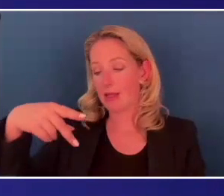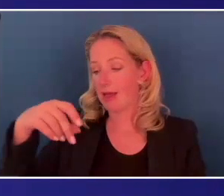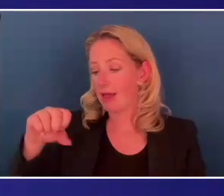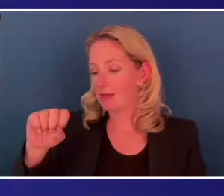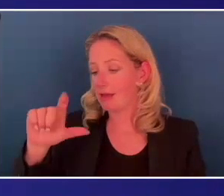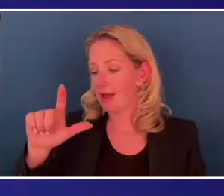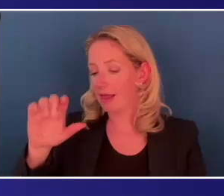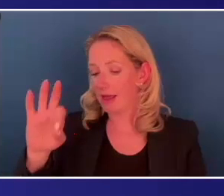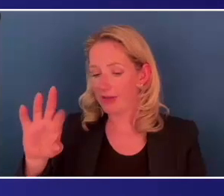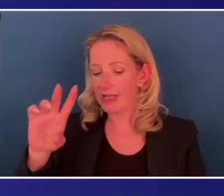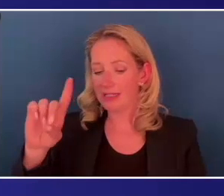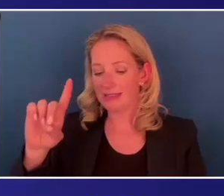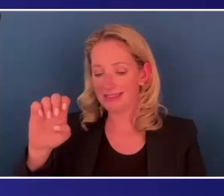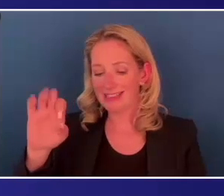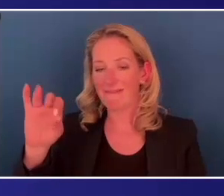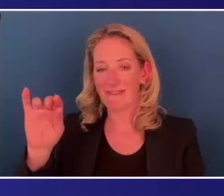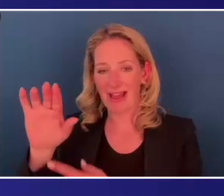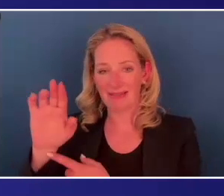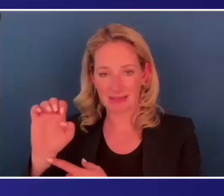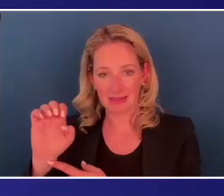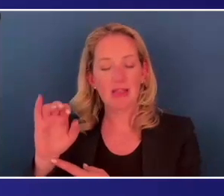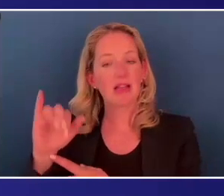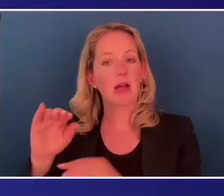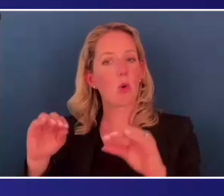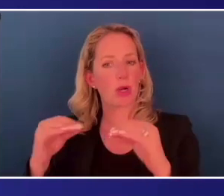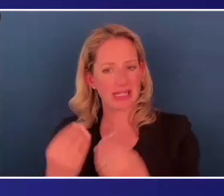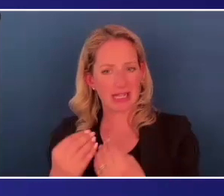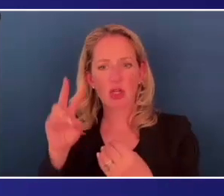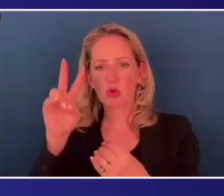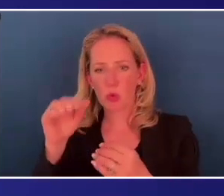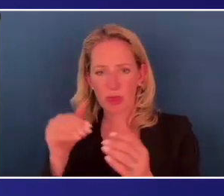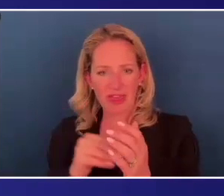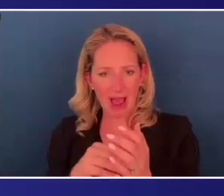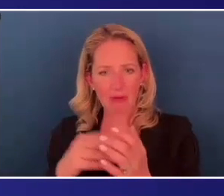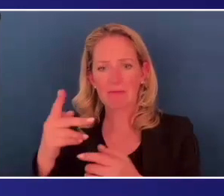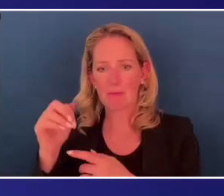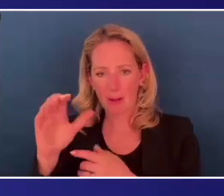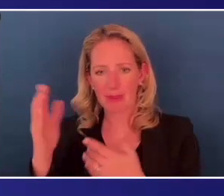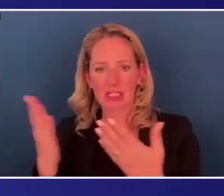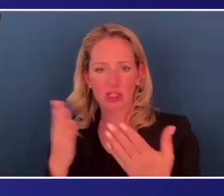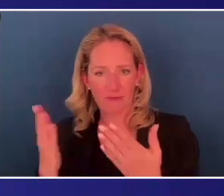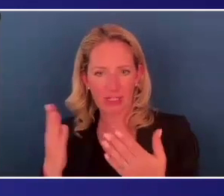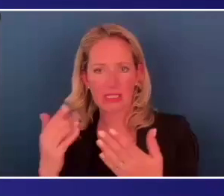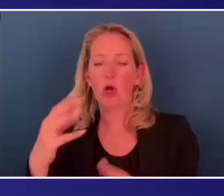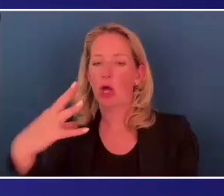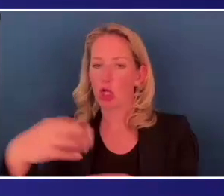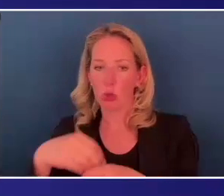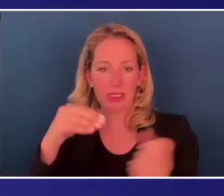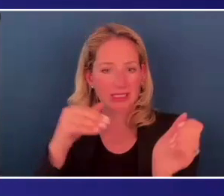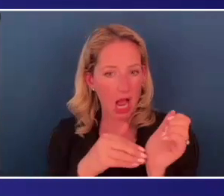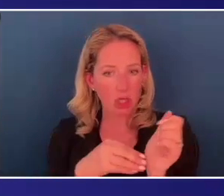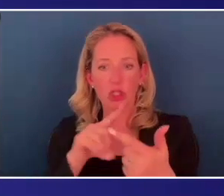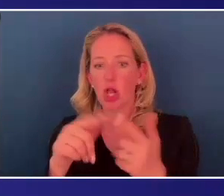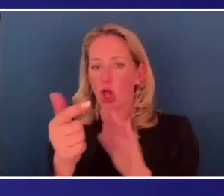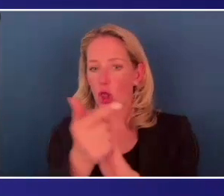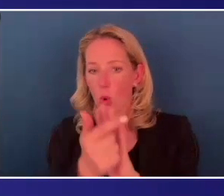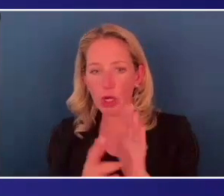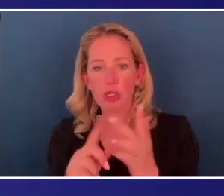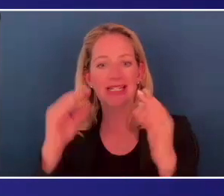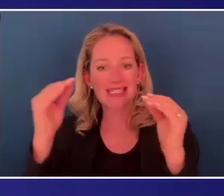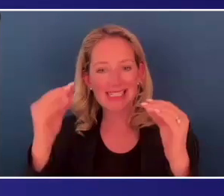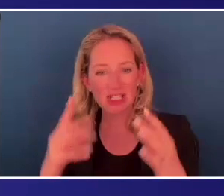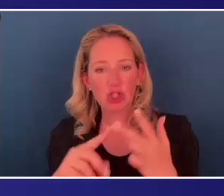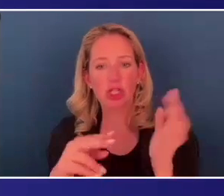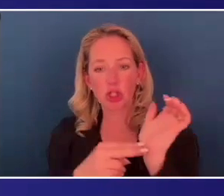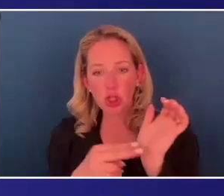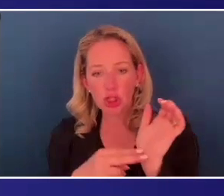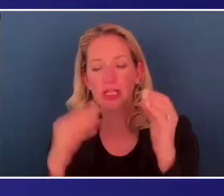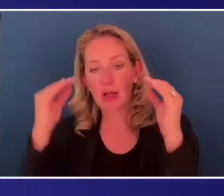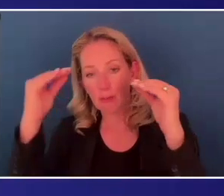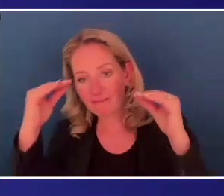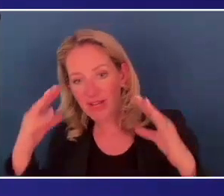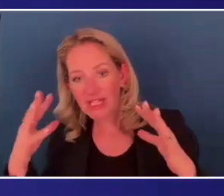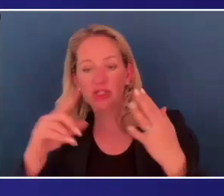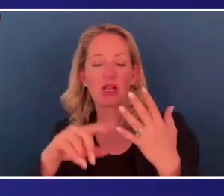Yes, PSLF defense is an organization of nearly 2,000 public servants. We include doctors and lawyers, teachers and nurses, professors, government and and nonprofit workers.